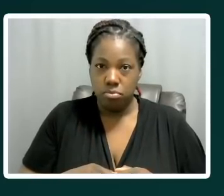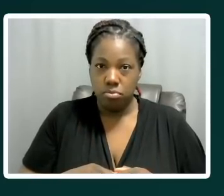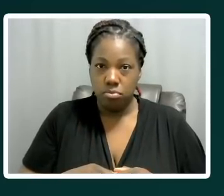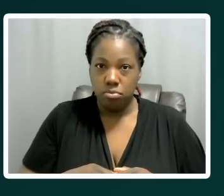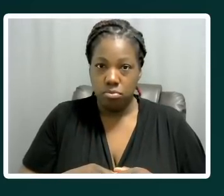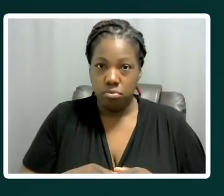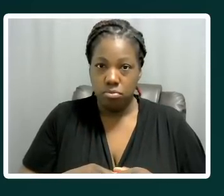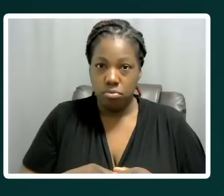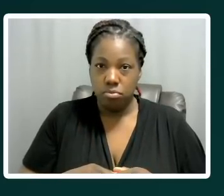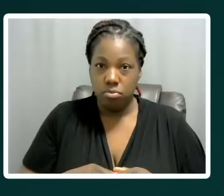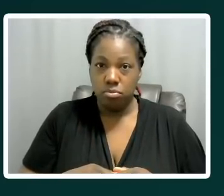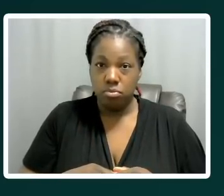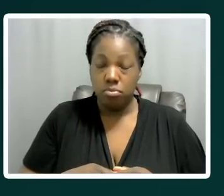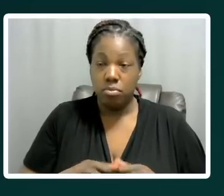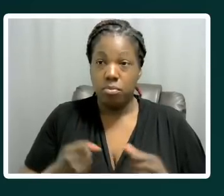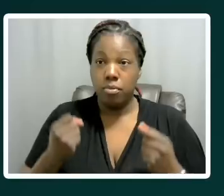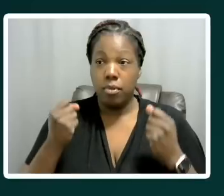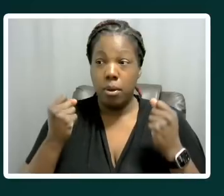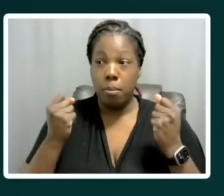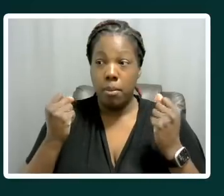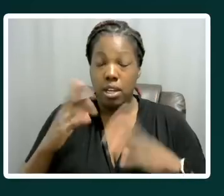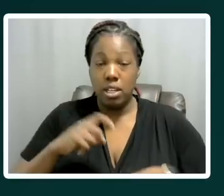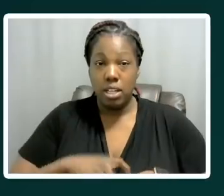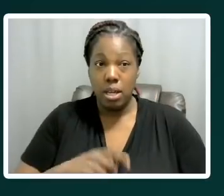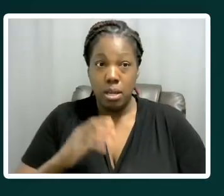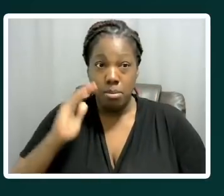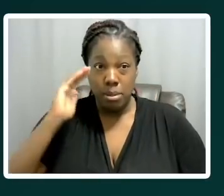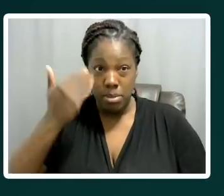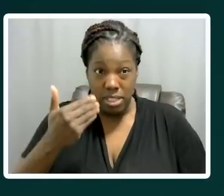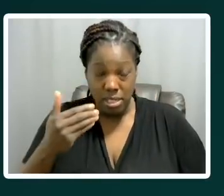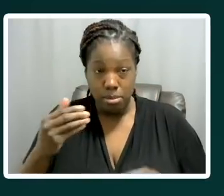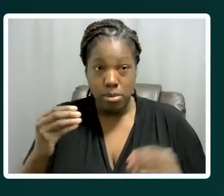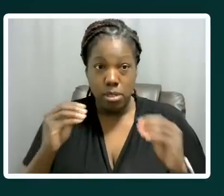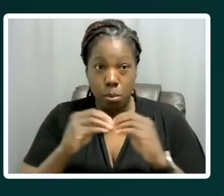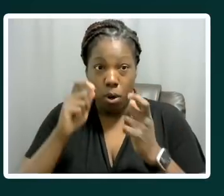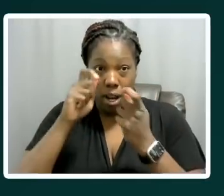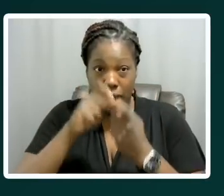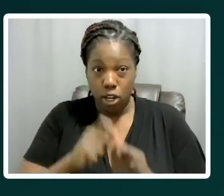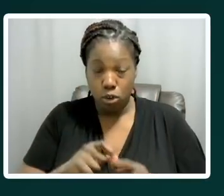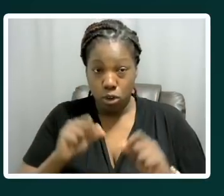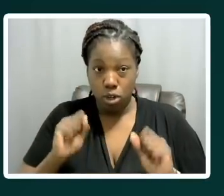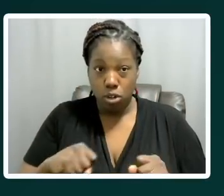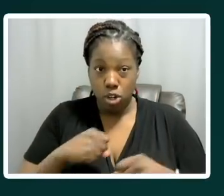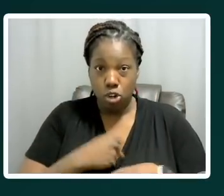Very often, it might seem like the more accurate you can create your simulation or your game,